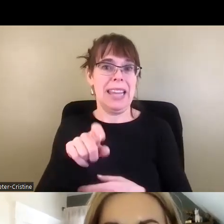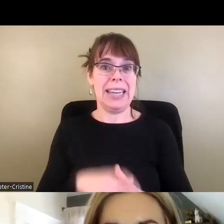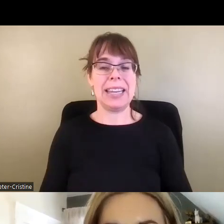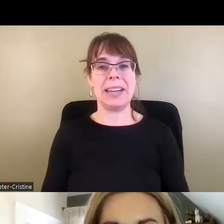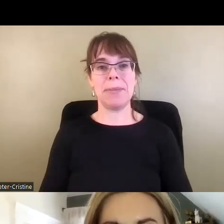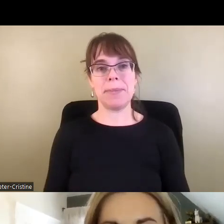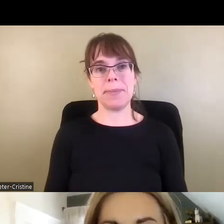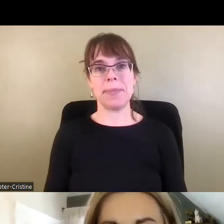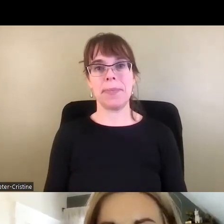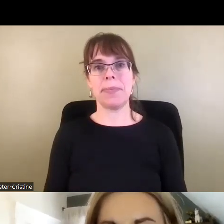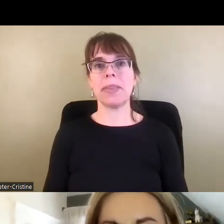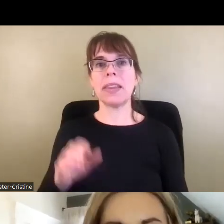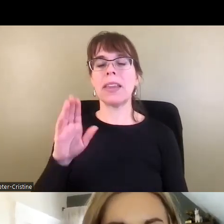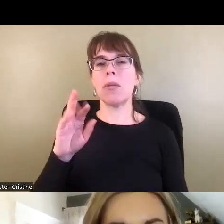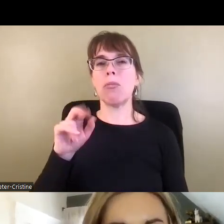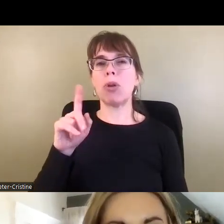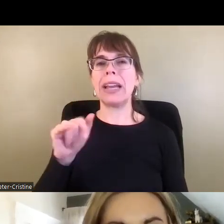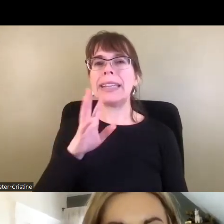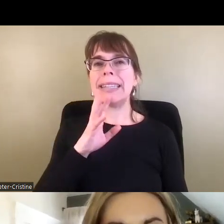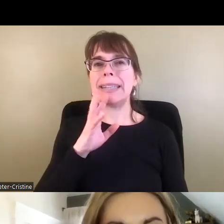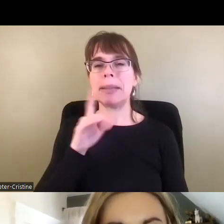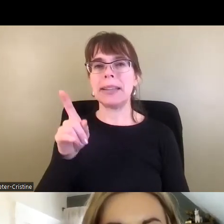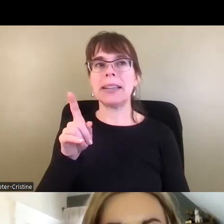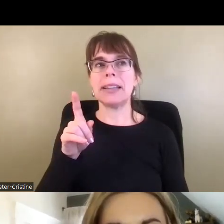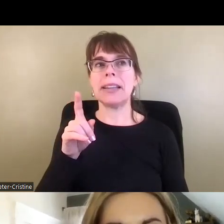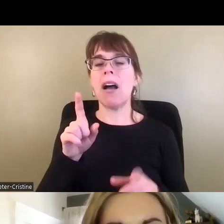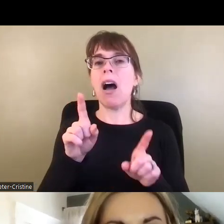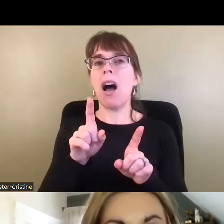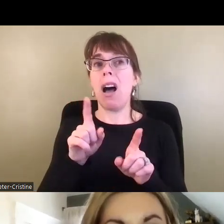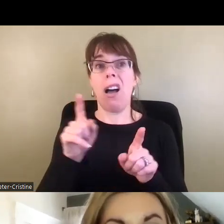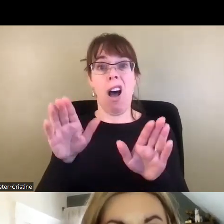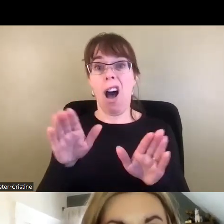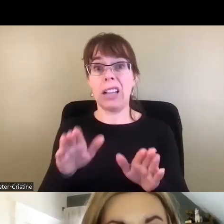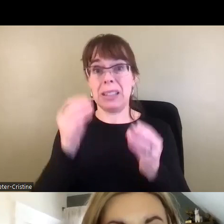Amanda, this is Brandy. I just wanted to say, this is awesome information, if you wouldn't mind maybe